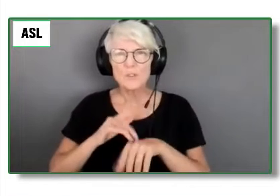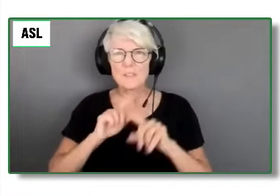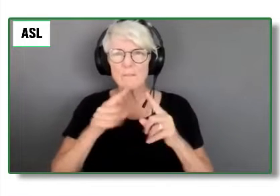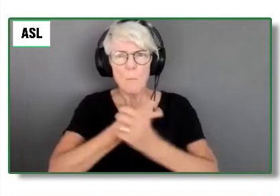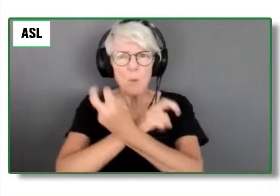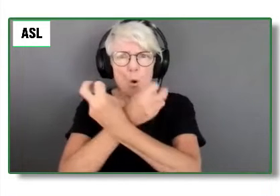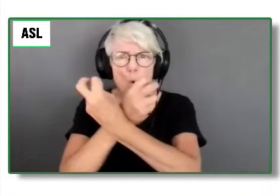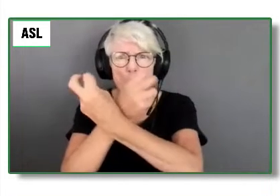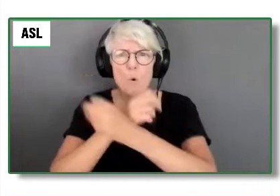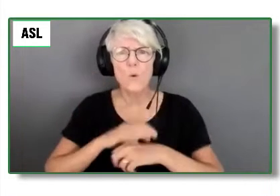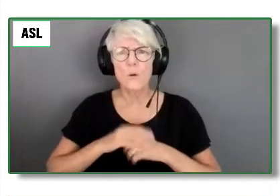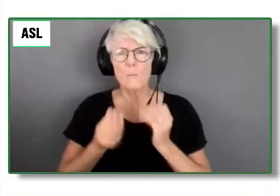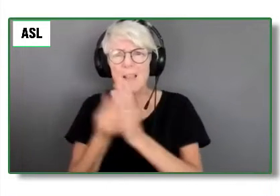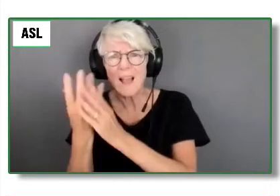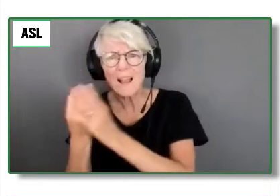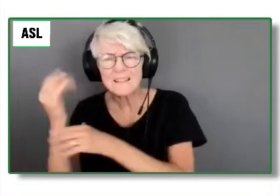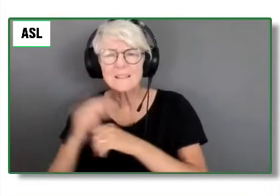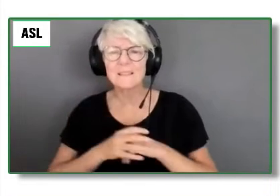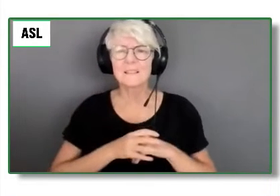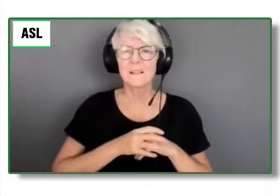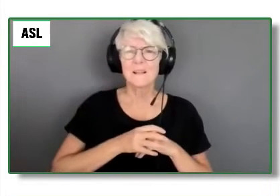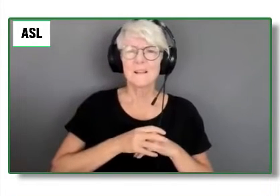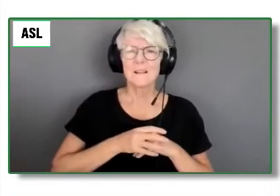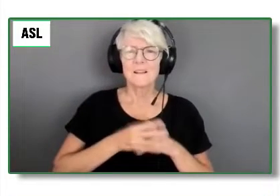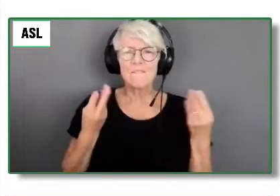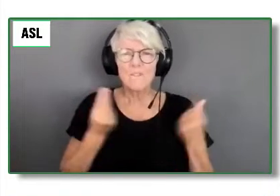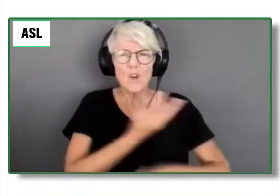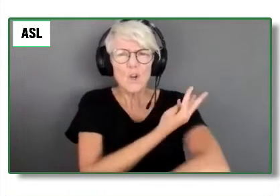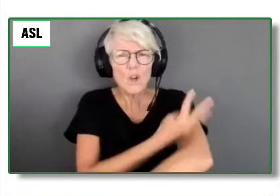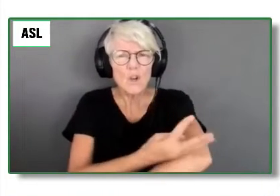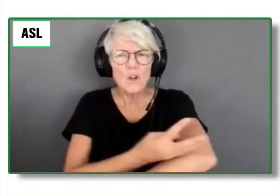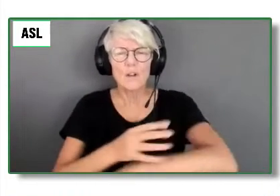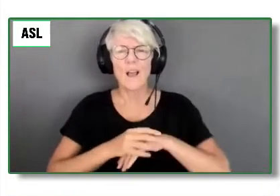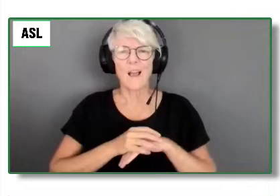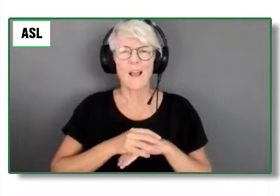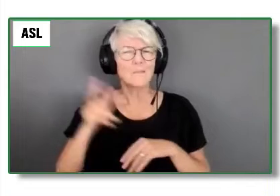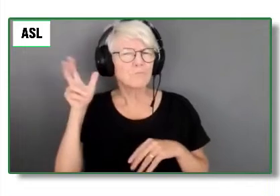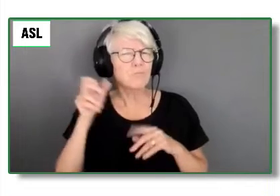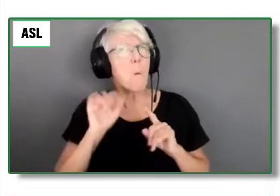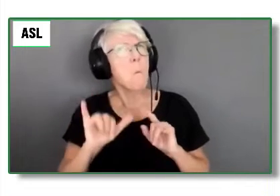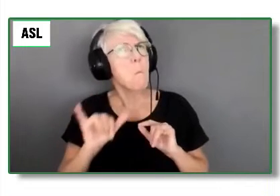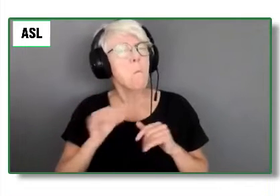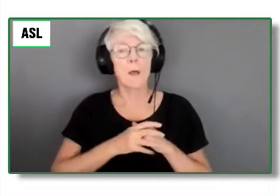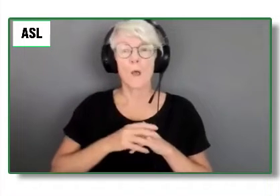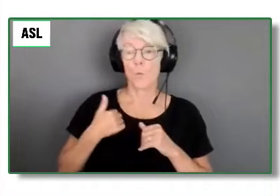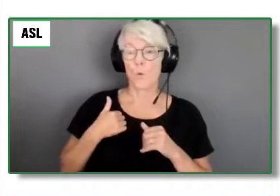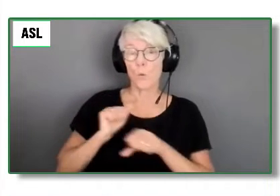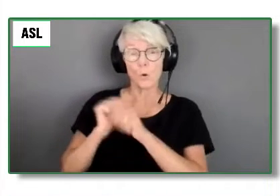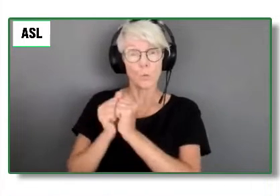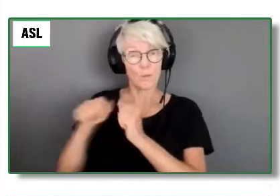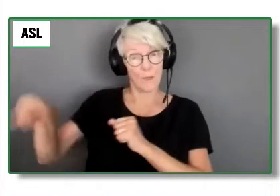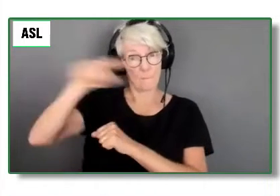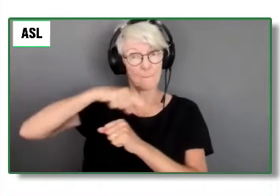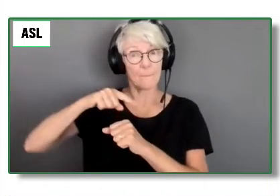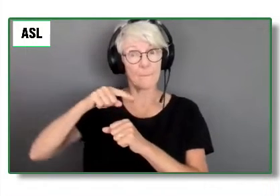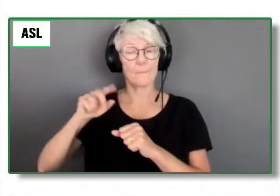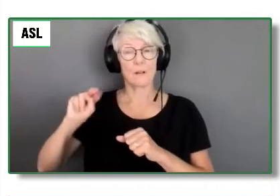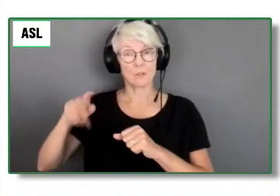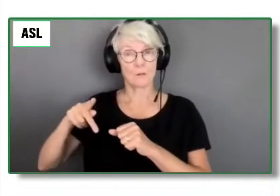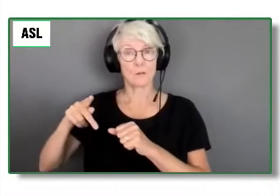and a sound station. We also work with the Golden Gate National Recreation area, otherwise known as GGNRA.